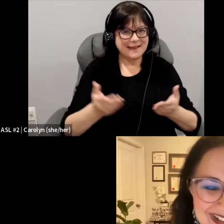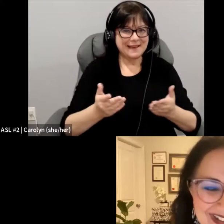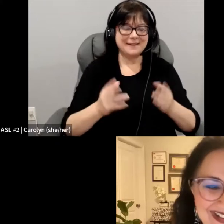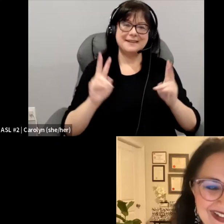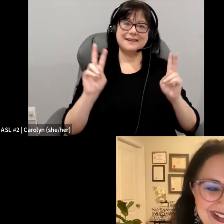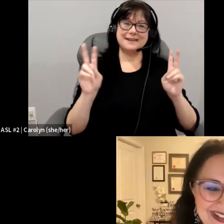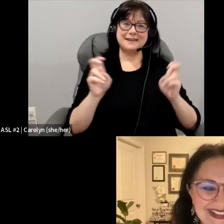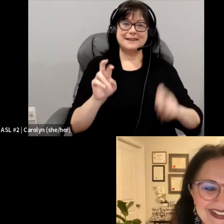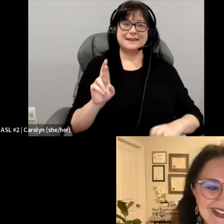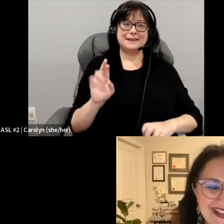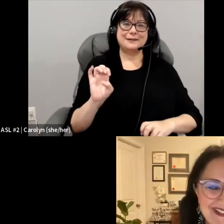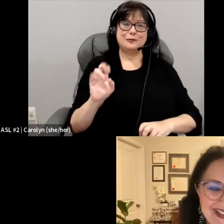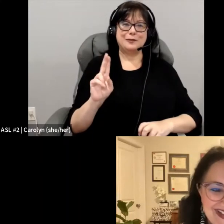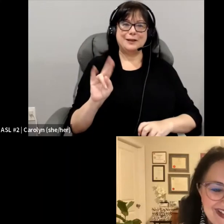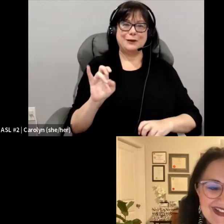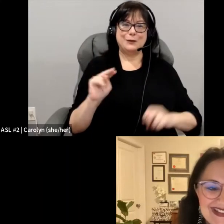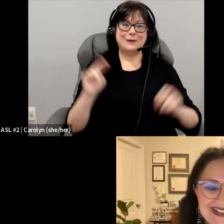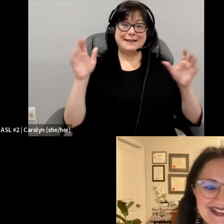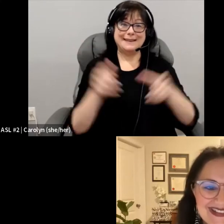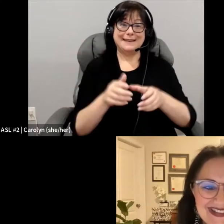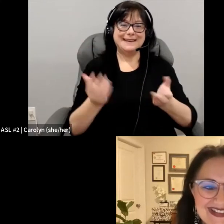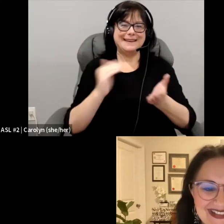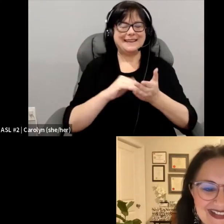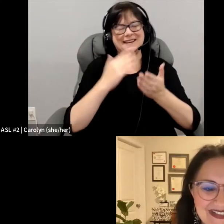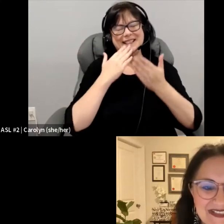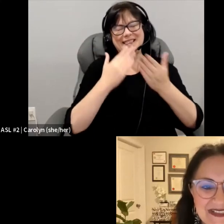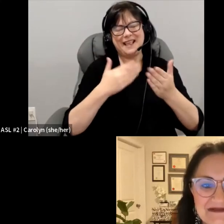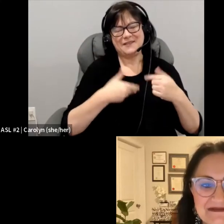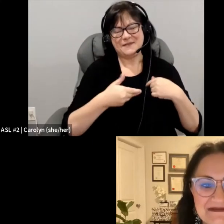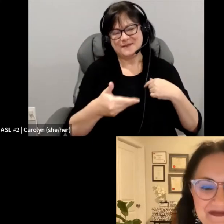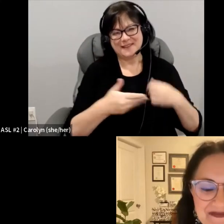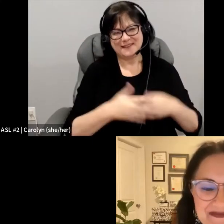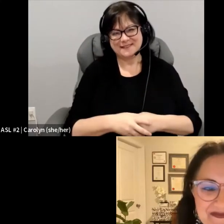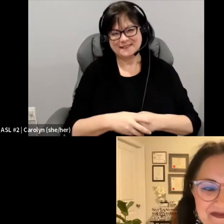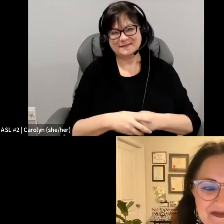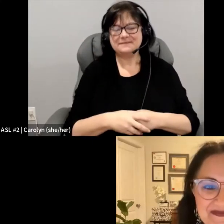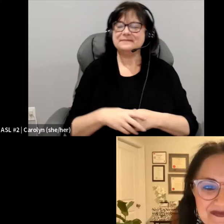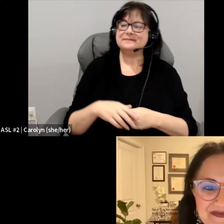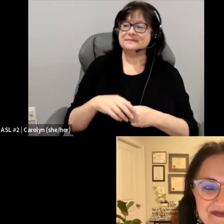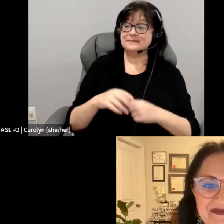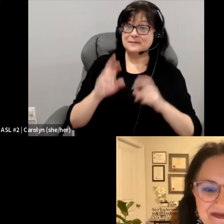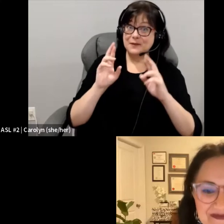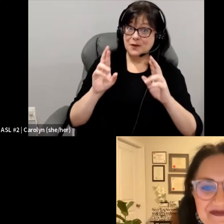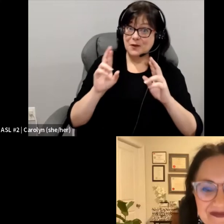Robert Lattanzio : HOPEFULLY NEXT YEAR WE CAN ALL BE IN A ROOM TOGETHER.